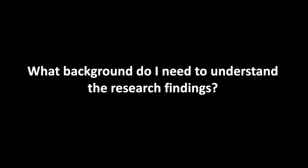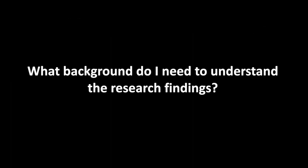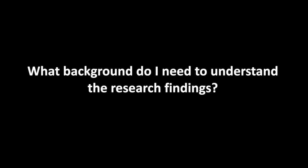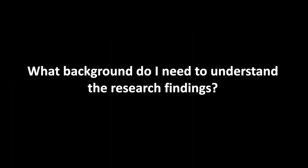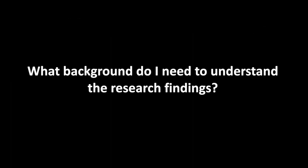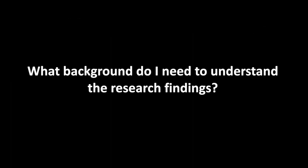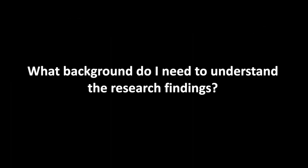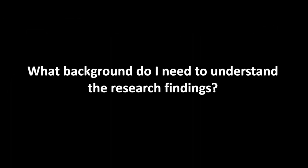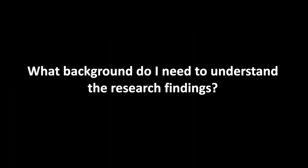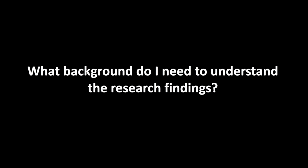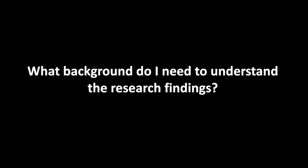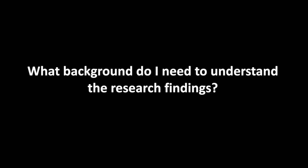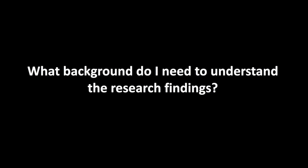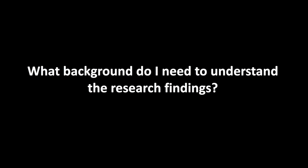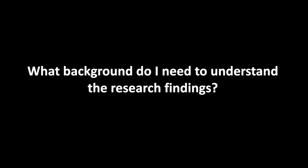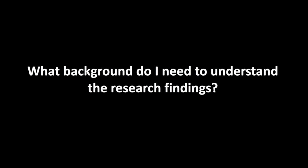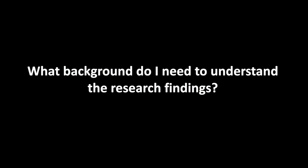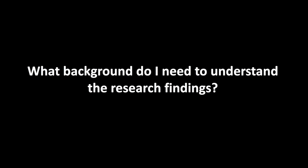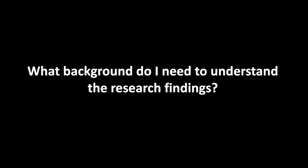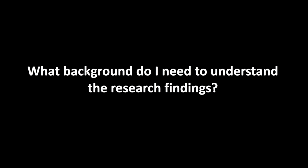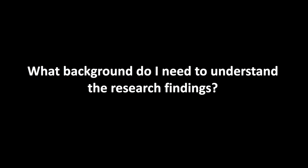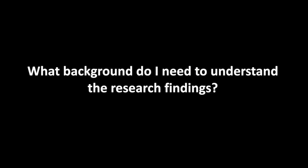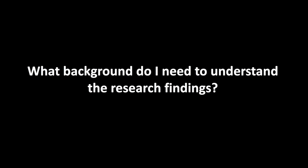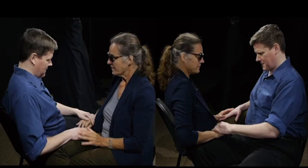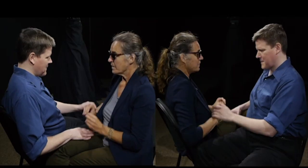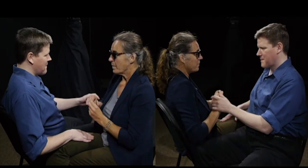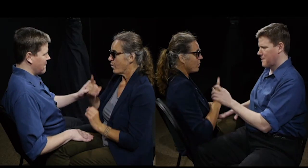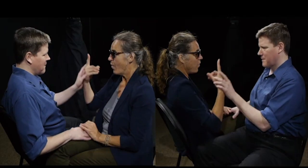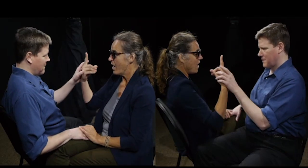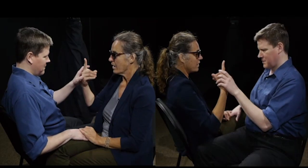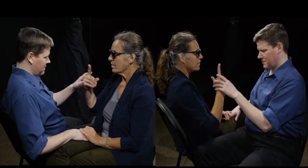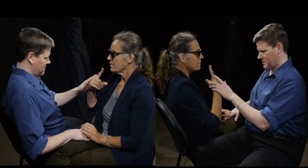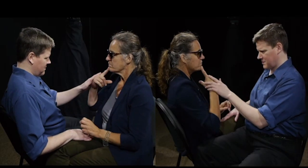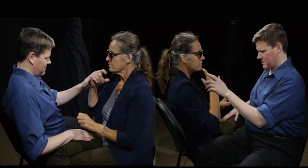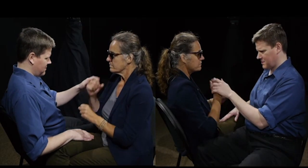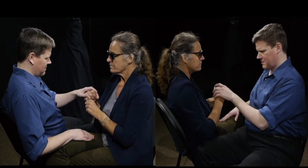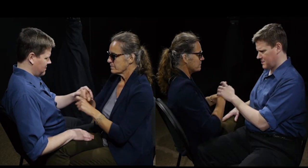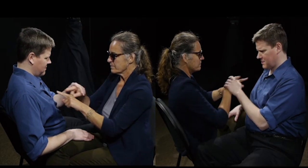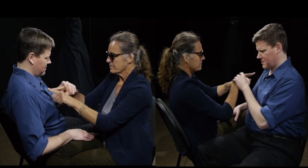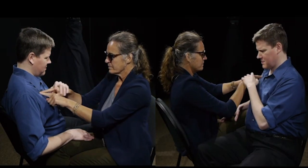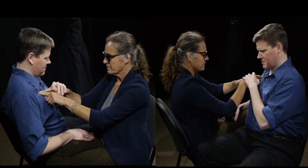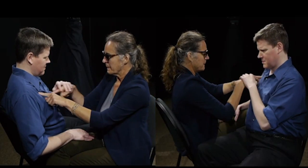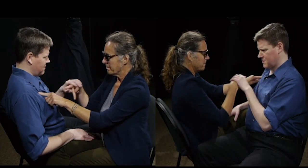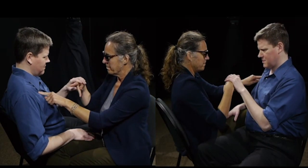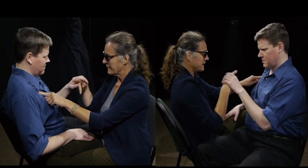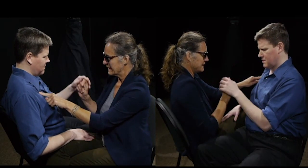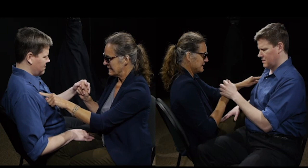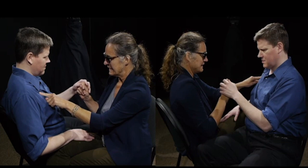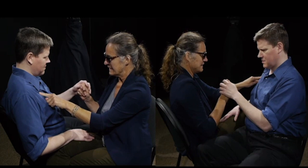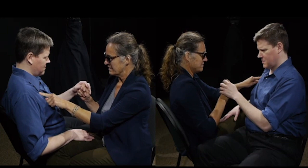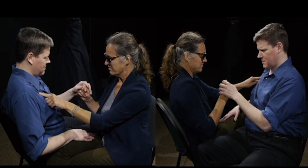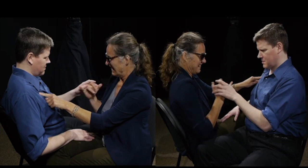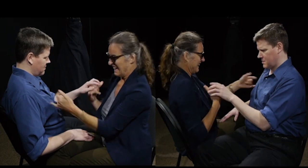[Narrator] What background do I need to understand the research findings? [Jelica] The nature of Protactile is to be in connection physically, as we are.